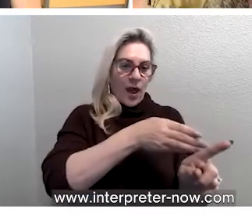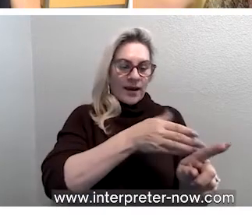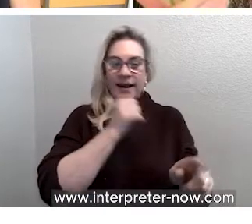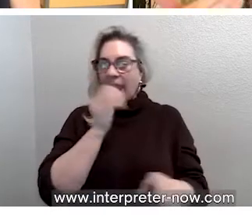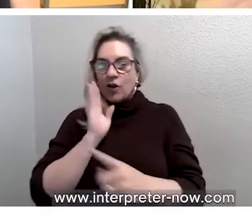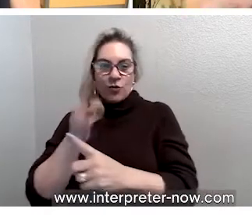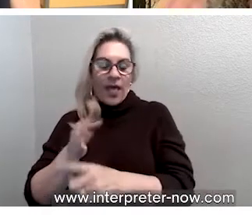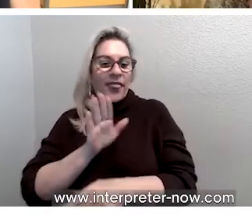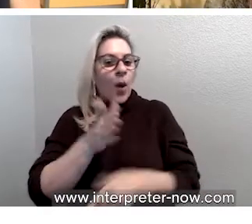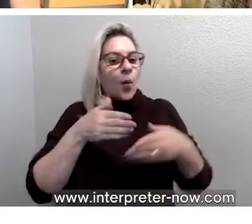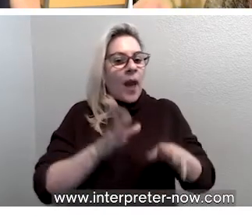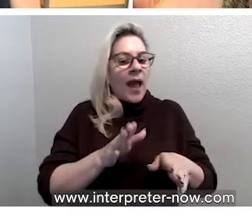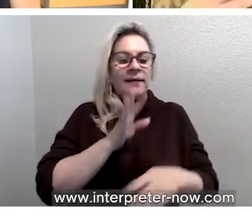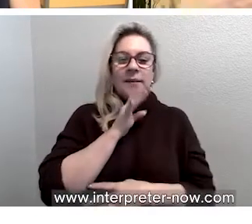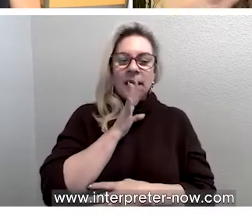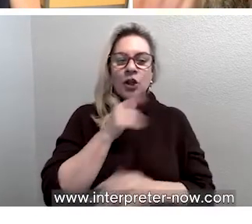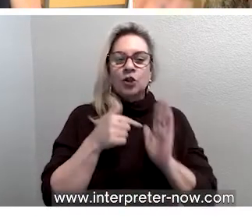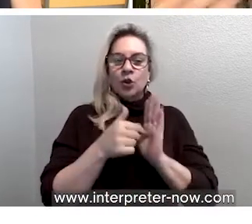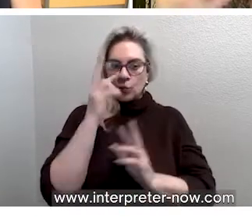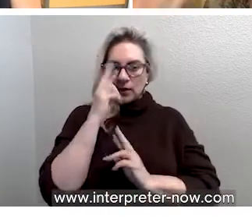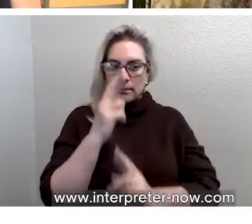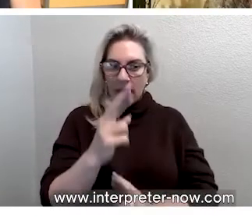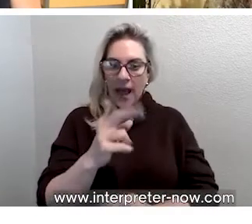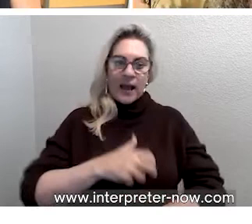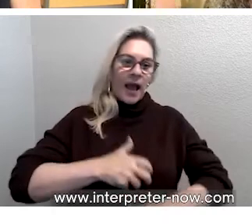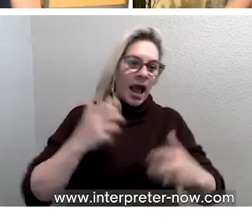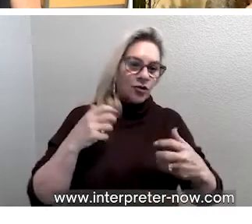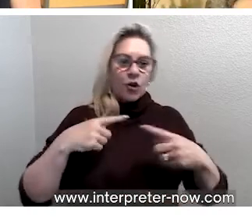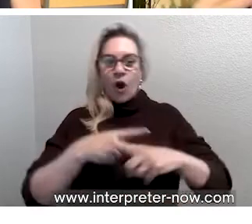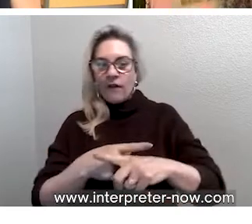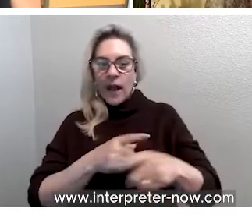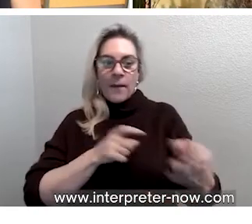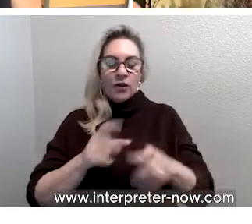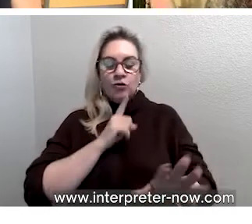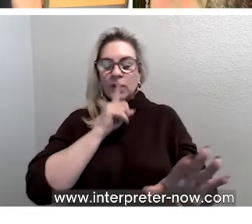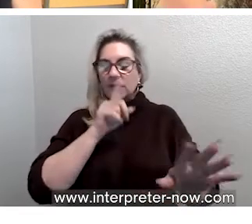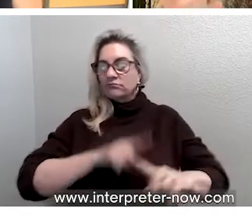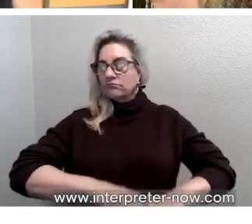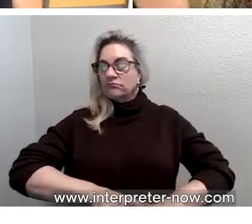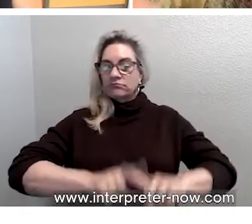speaking, showing respect, showing that they're angry, and conflict management, it's just completely different.